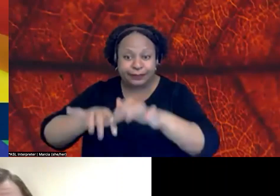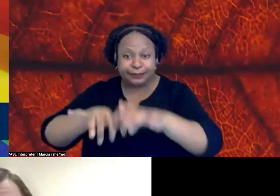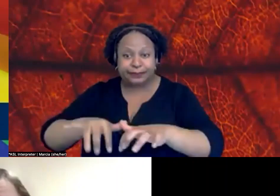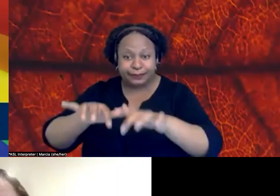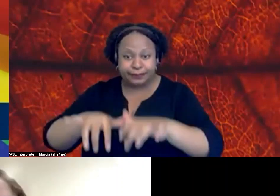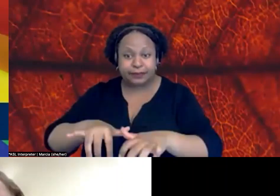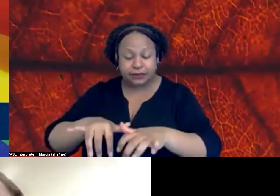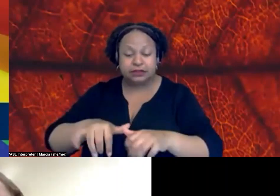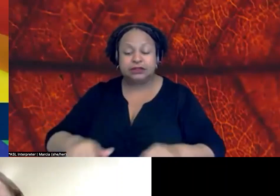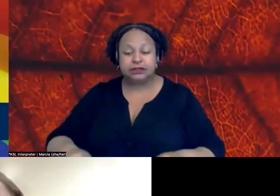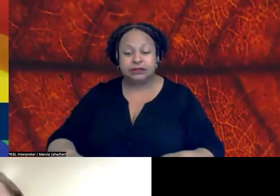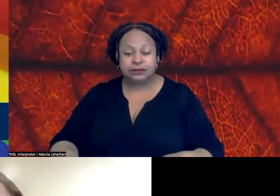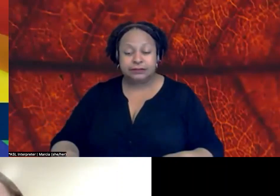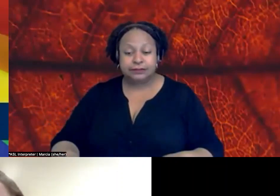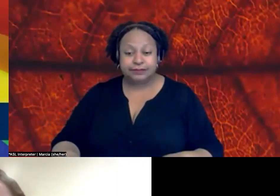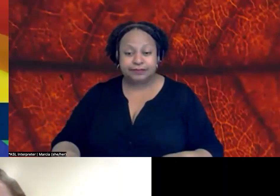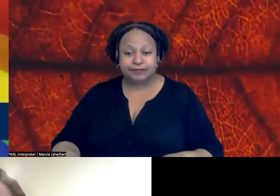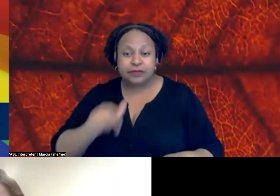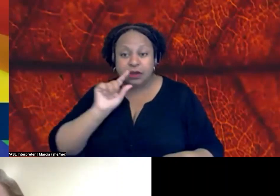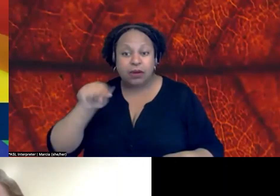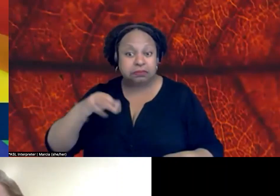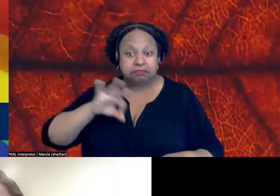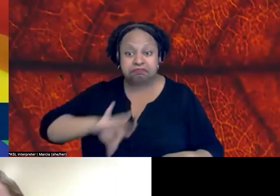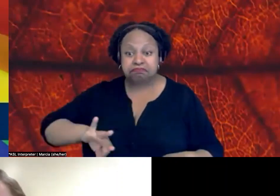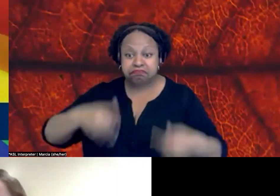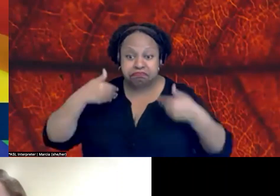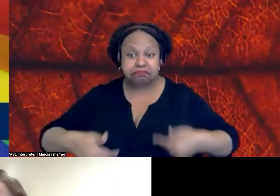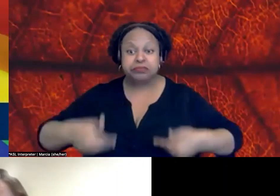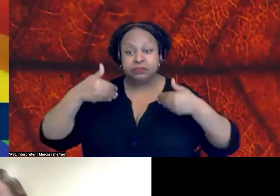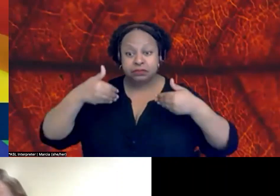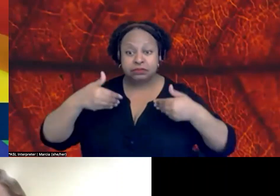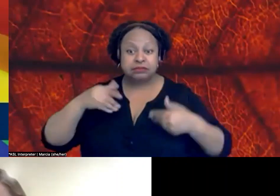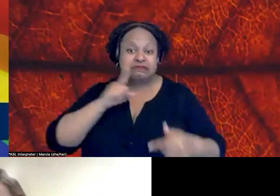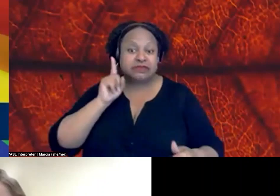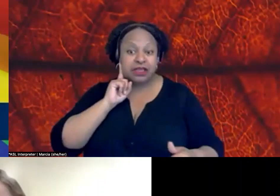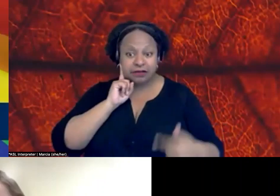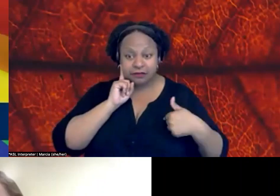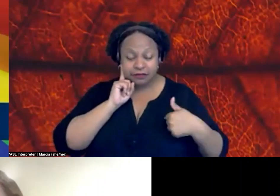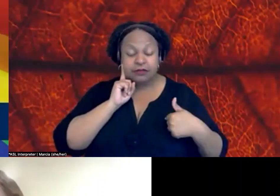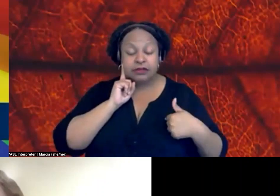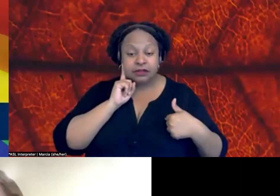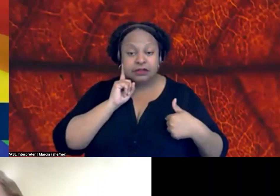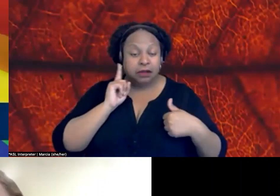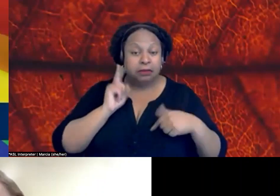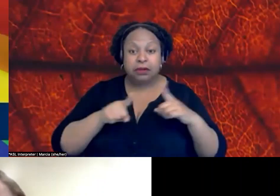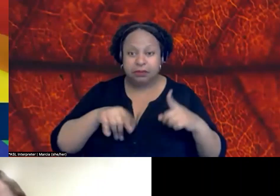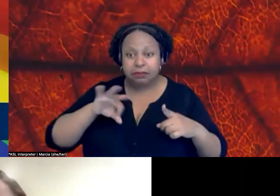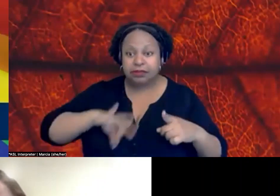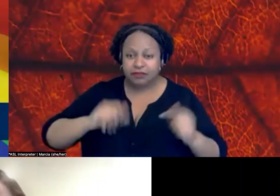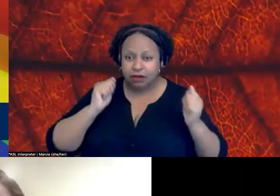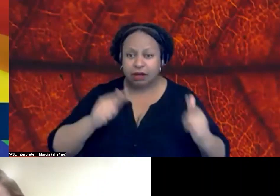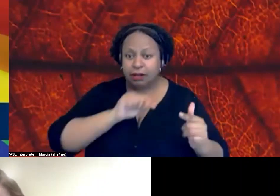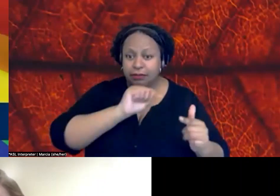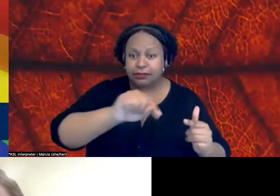not only benefit me as a deaf individual, but benefit everyone else in the classroom.